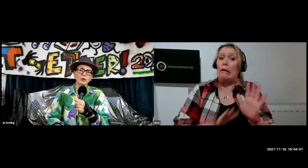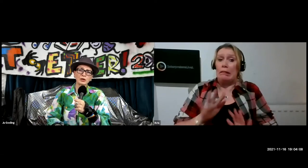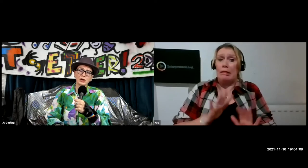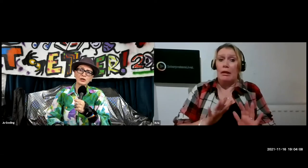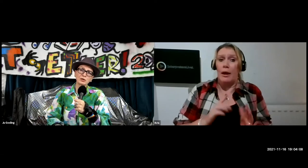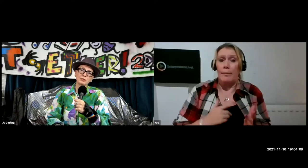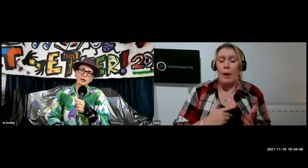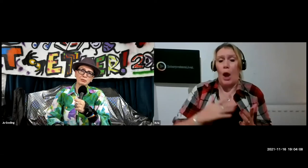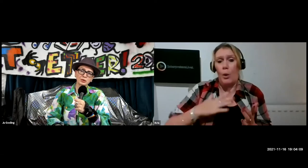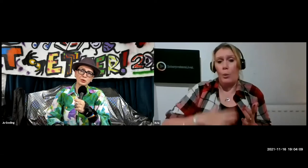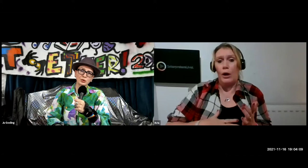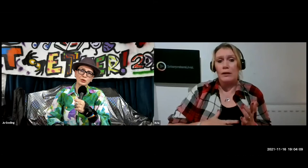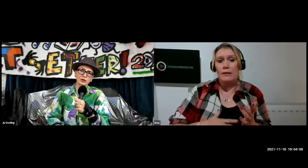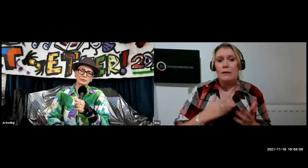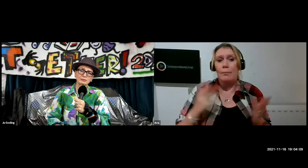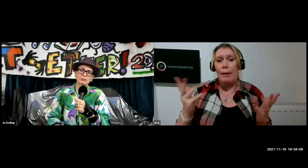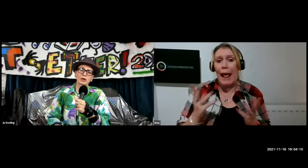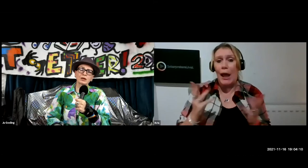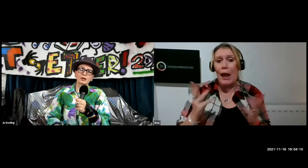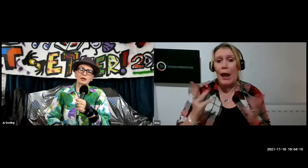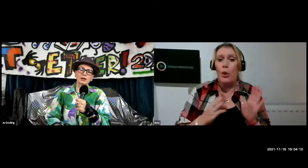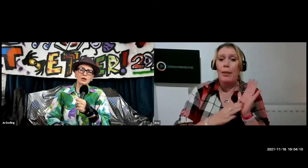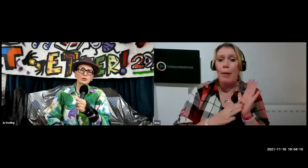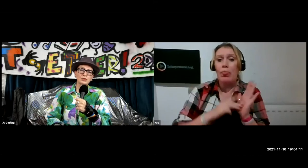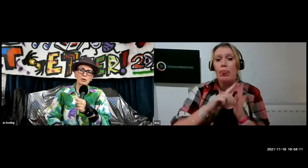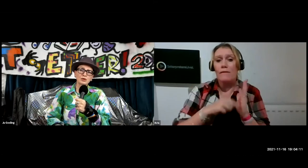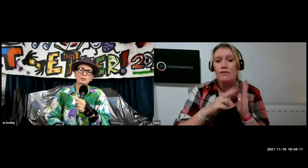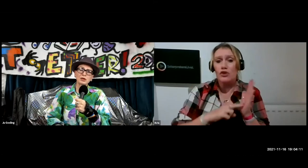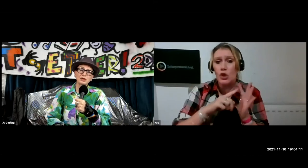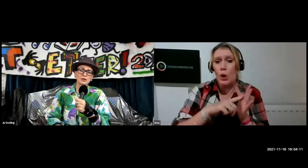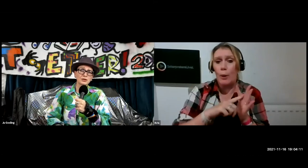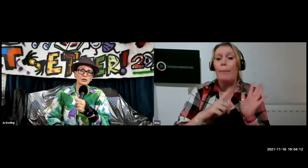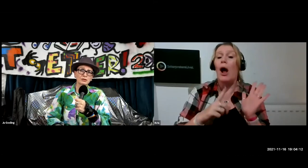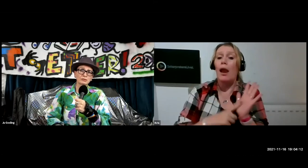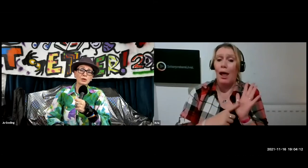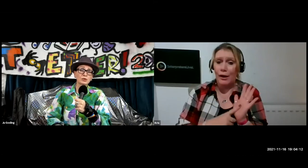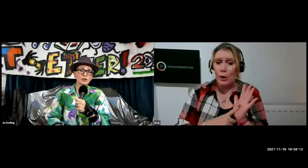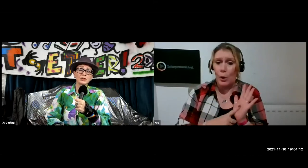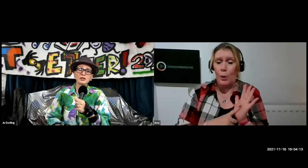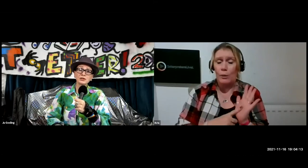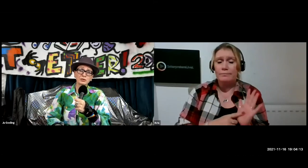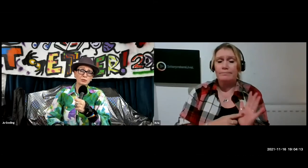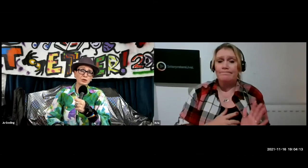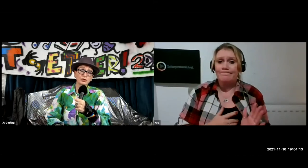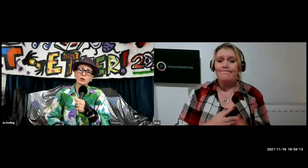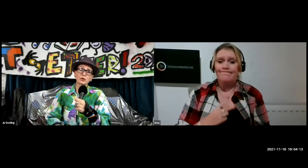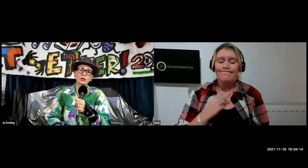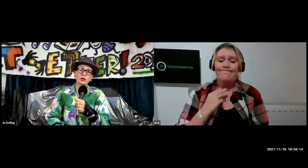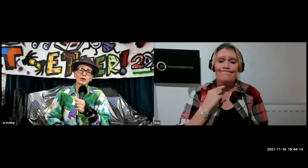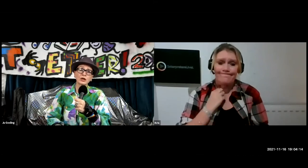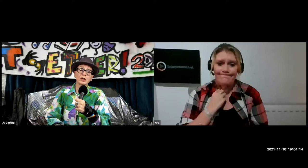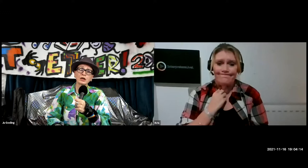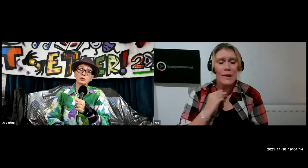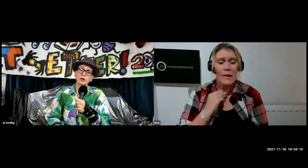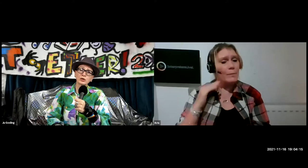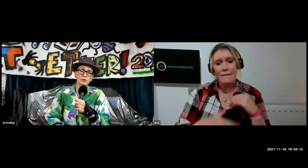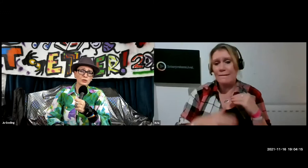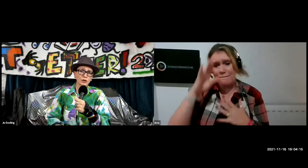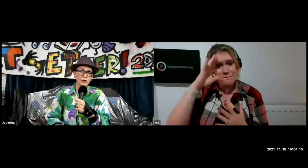Lionel M Macauley, he is missed, never been forgotten and although he was young